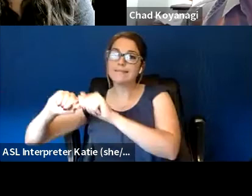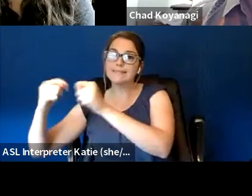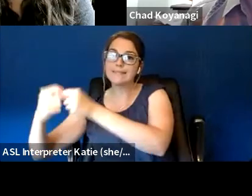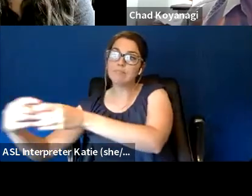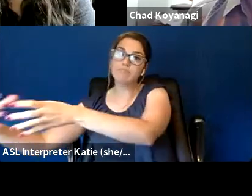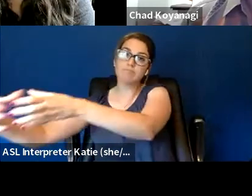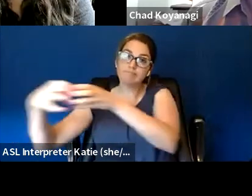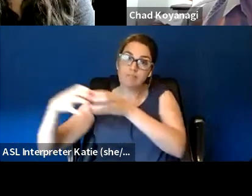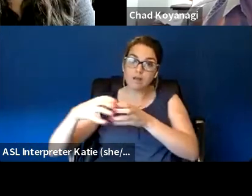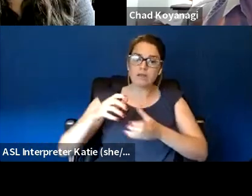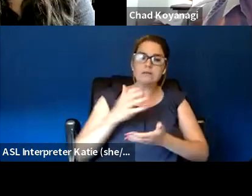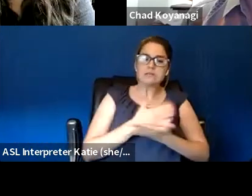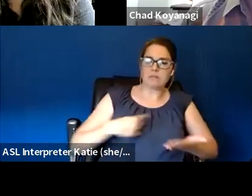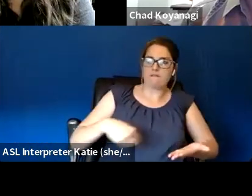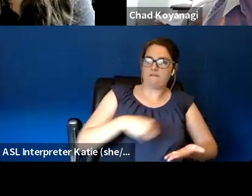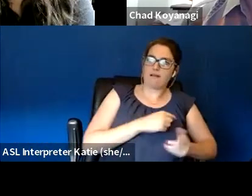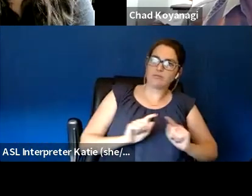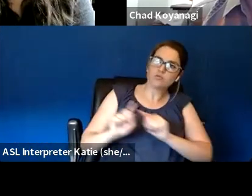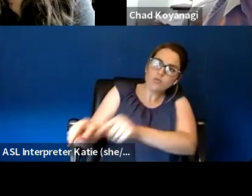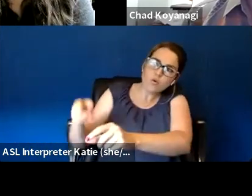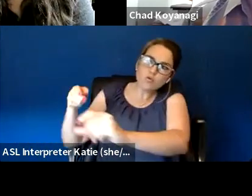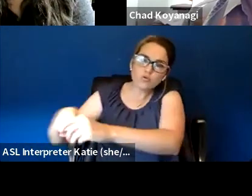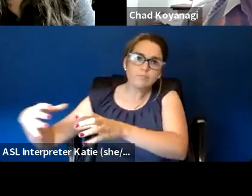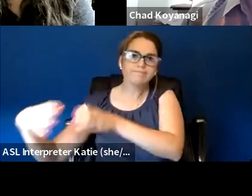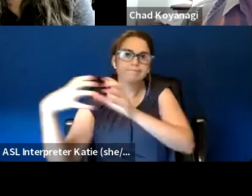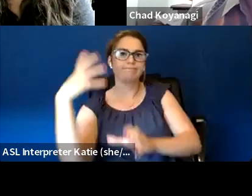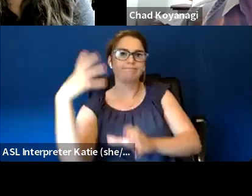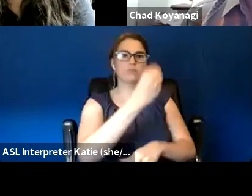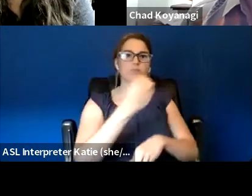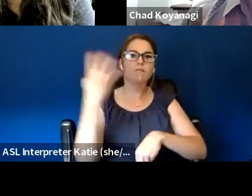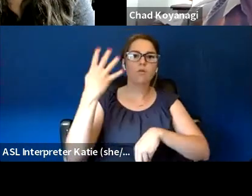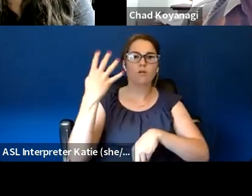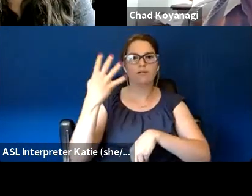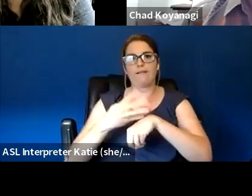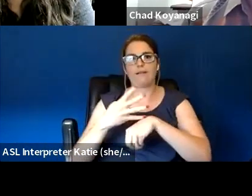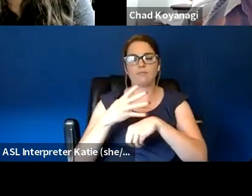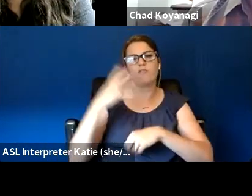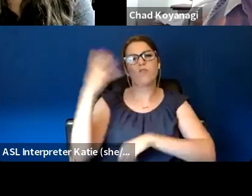four days a week and then we also can make appointments.